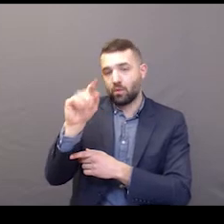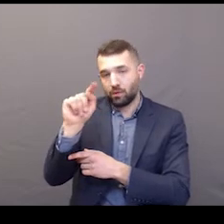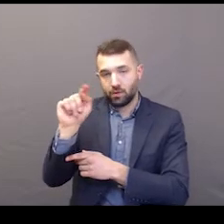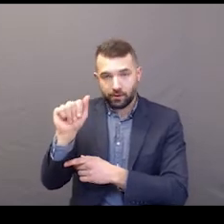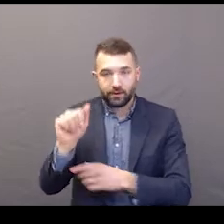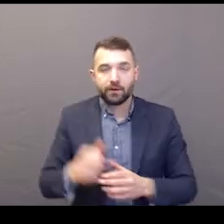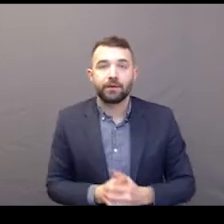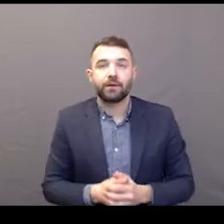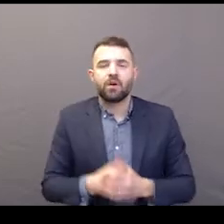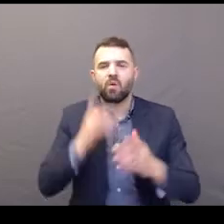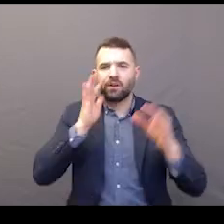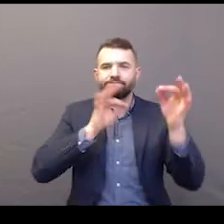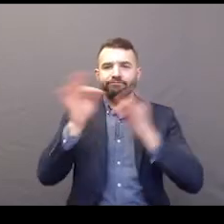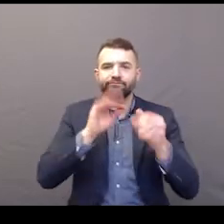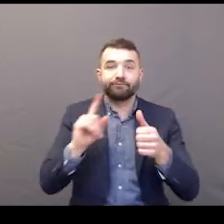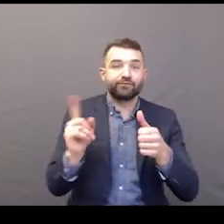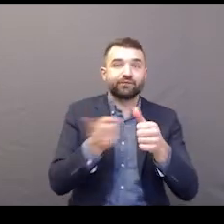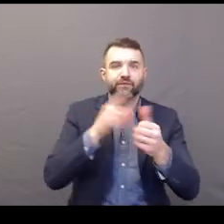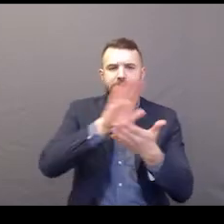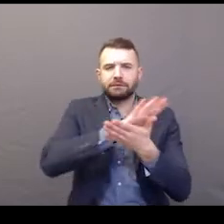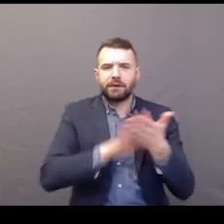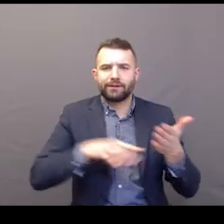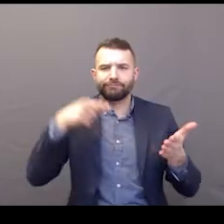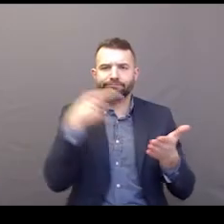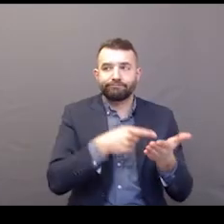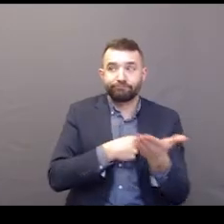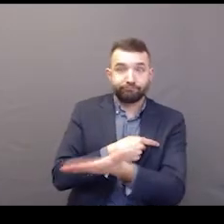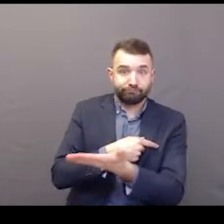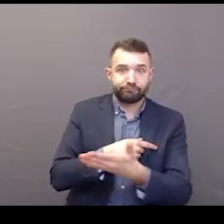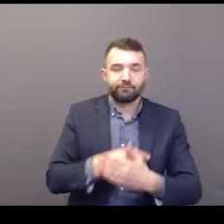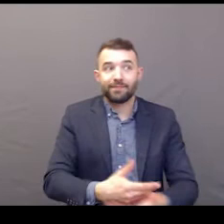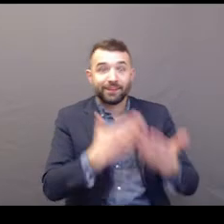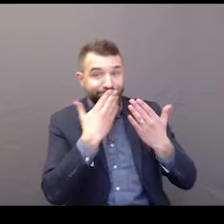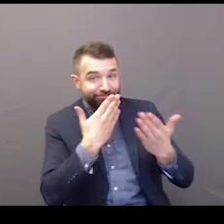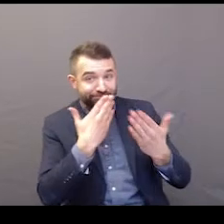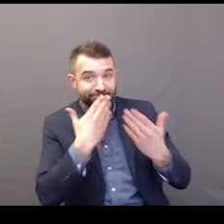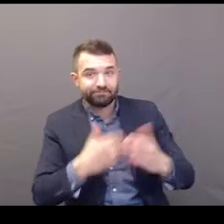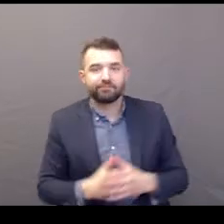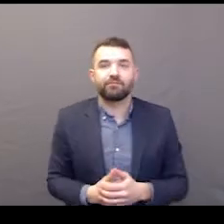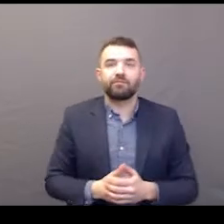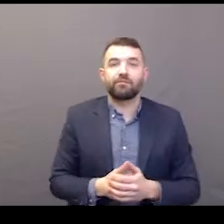preliminary design. Take it away, Kathy! [Kathy Leotta:] Thanks, Ivonne. Since spring 2019,